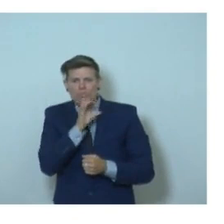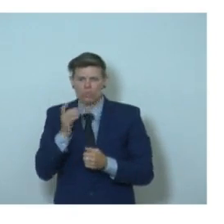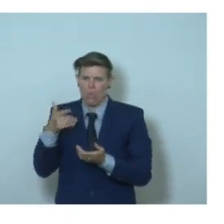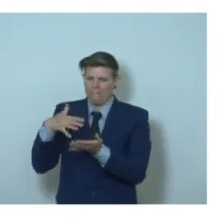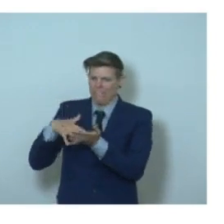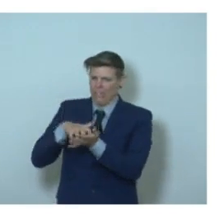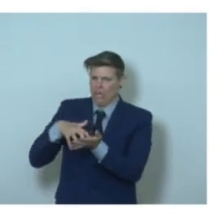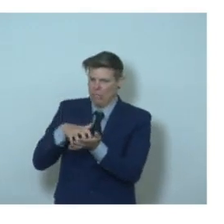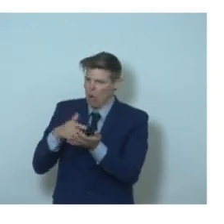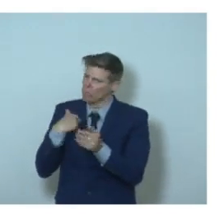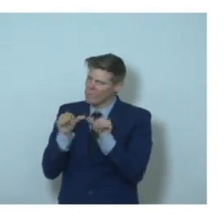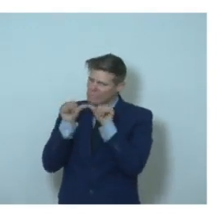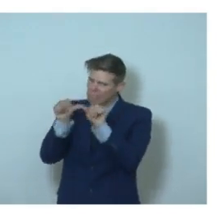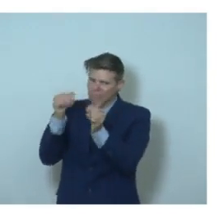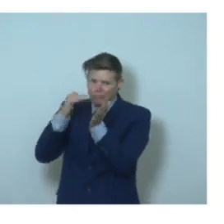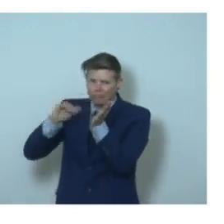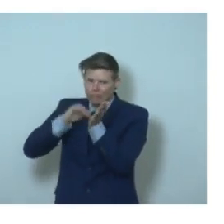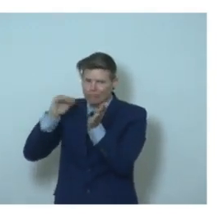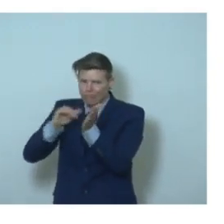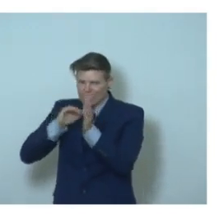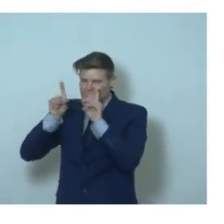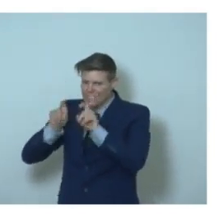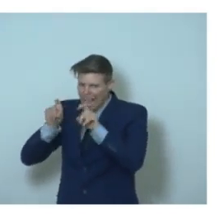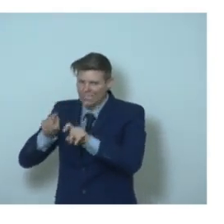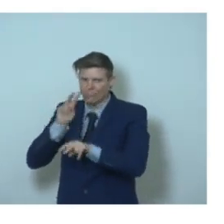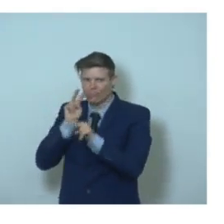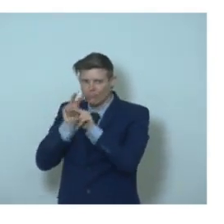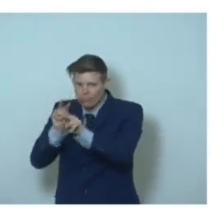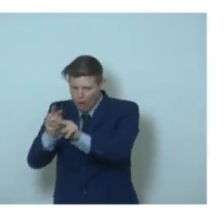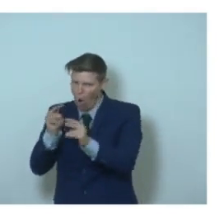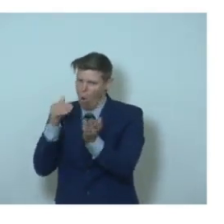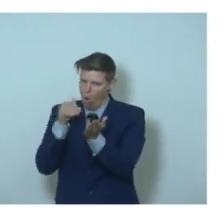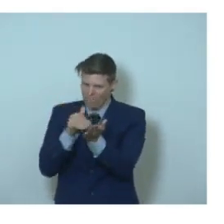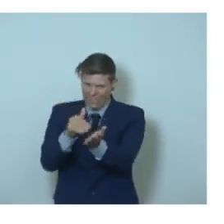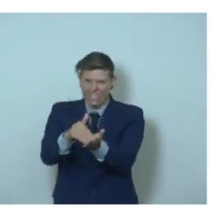THIS WAS OUR PRIMARY CONCERN WE KNEW THIS WAS A REALLY VULNERABLE POPULATION.